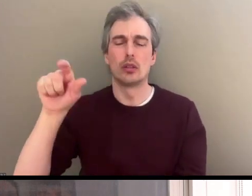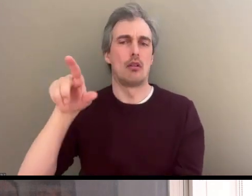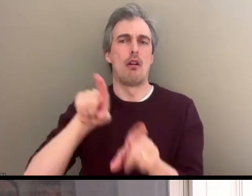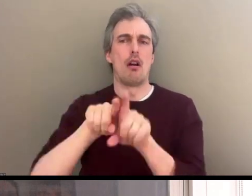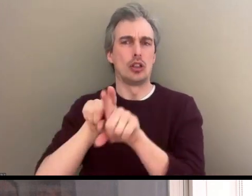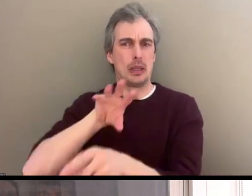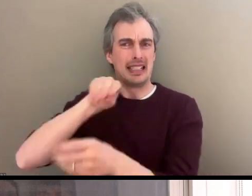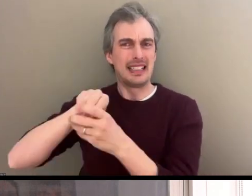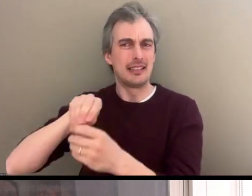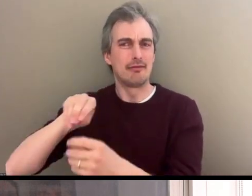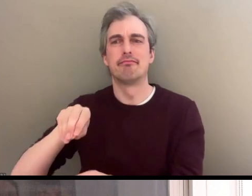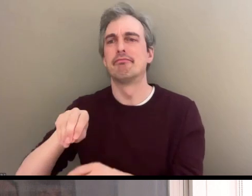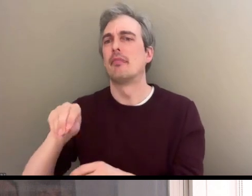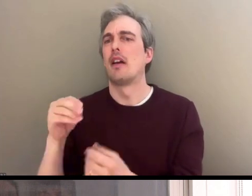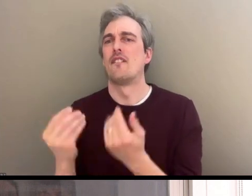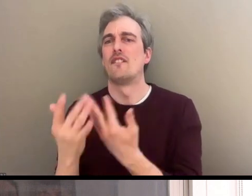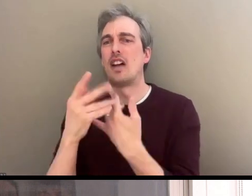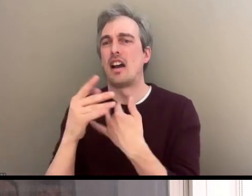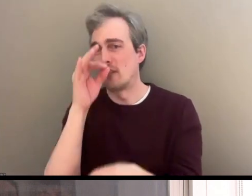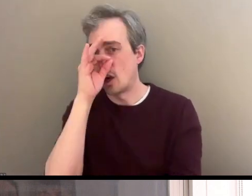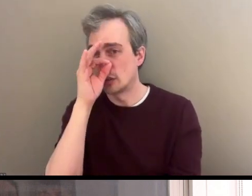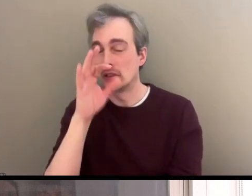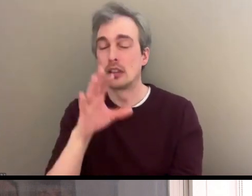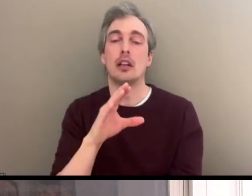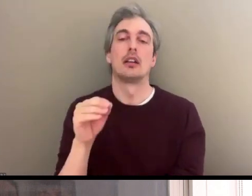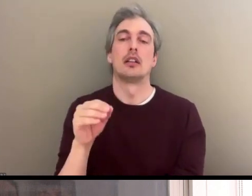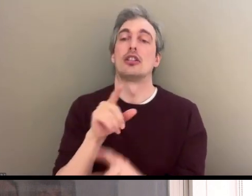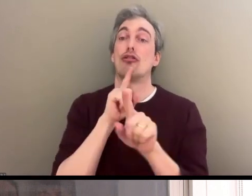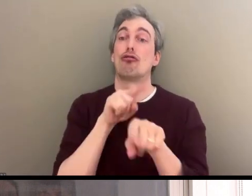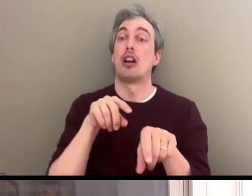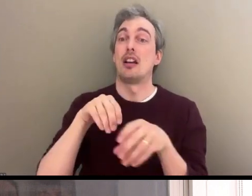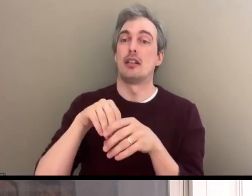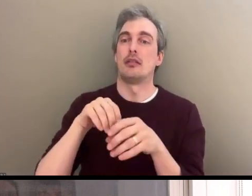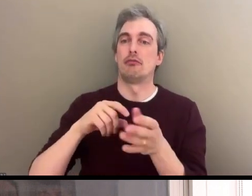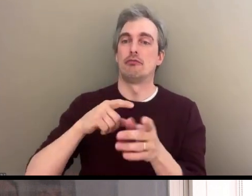You could run it as a node module if you're skilled at handling dependencies.